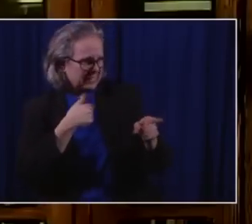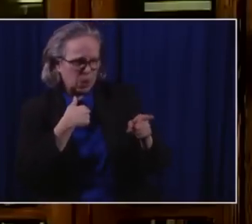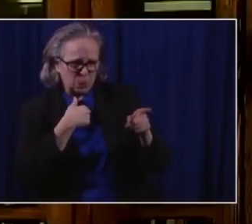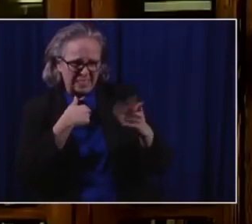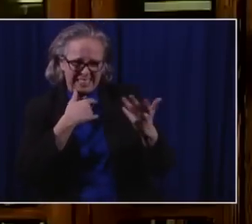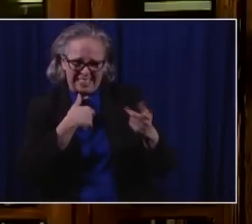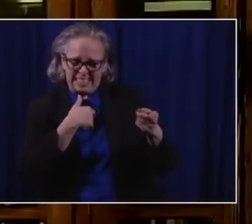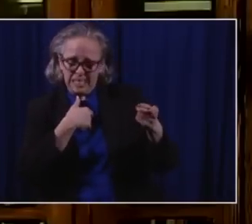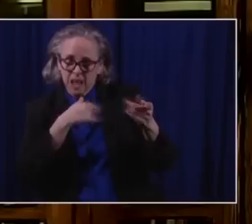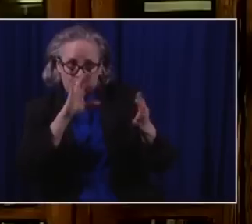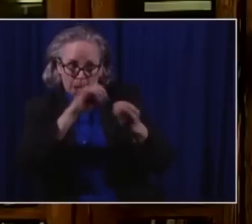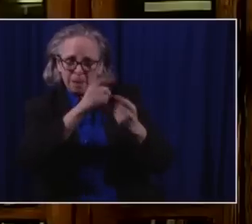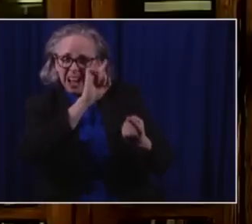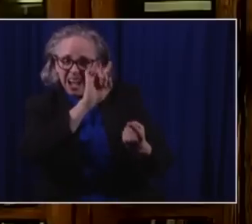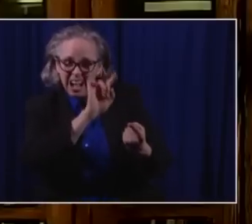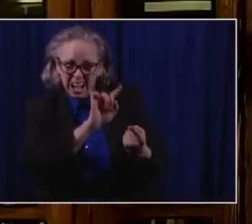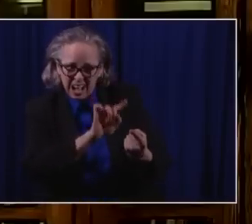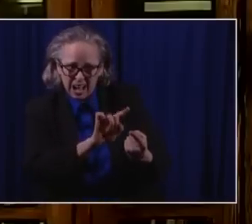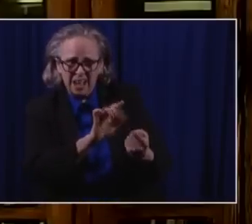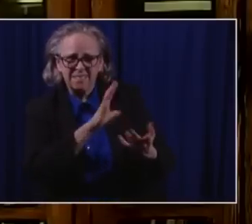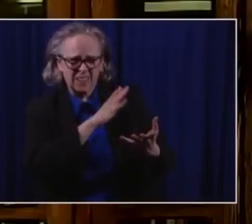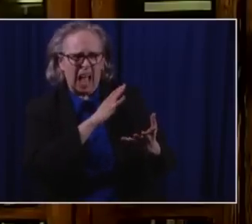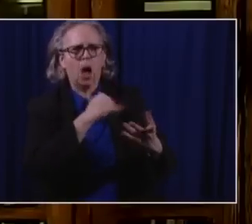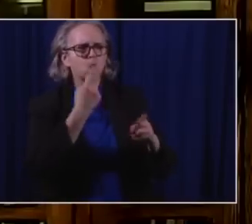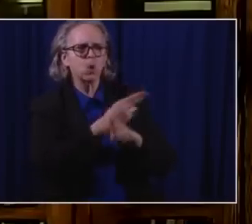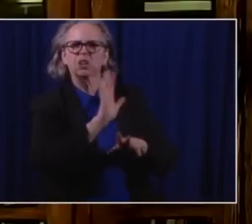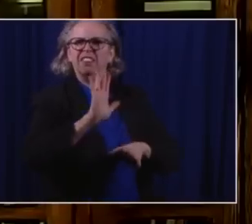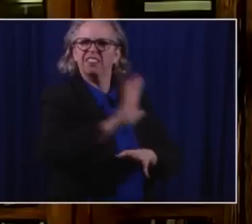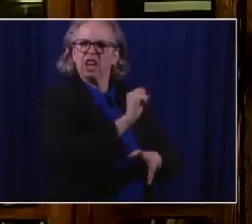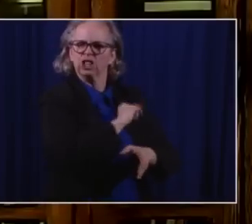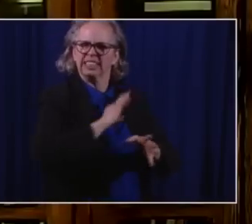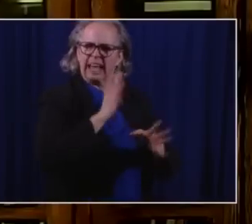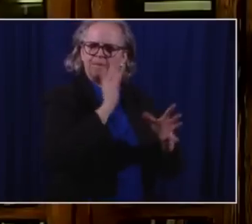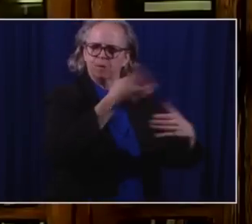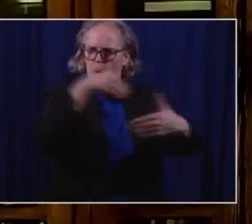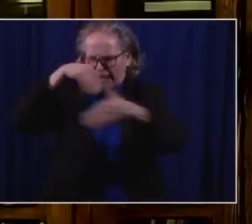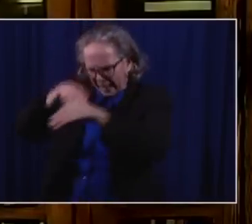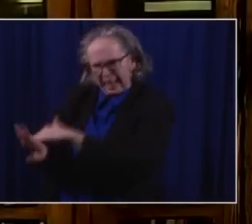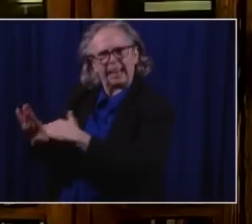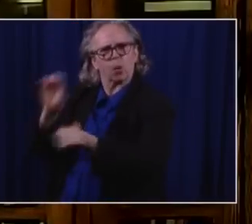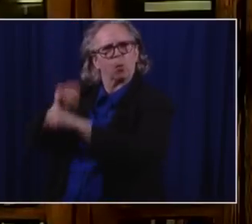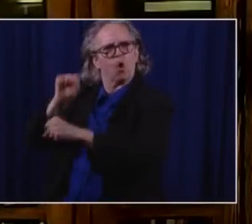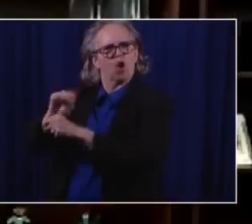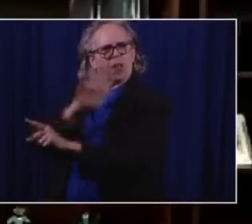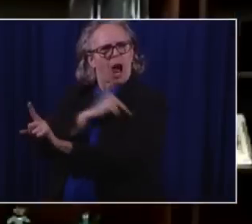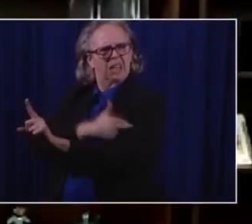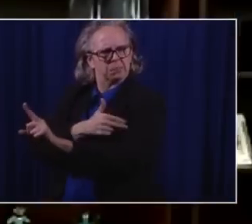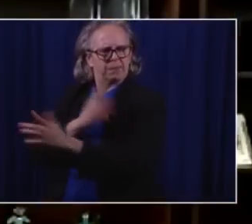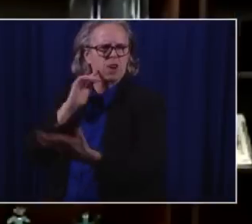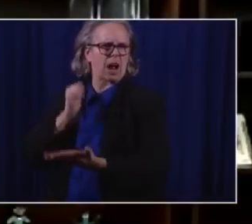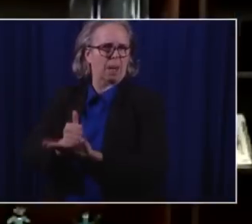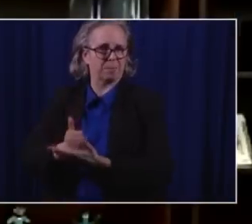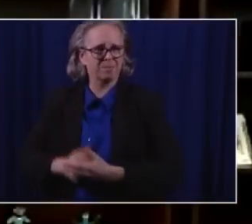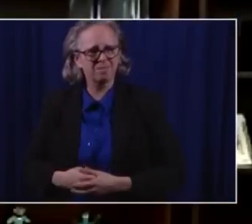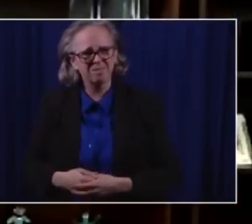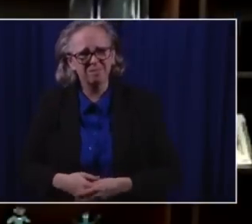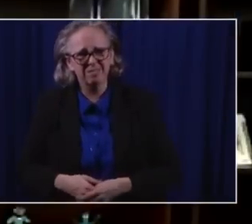We're taking turns on rotation that we saw a lot of the and look for providers seeing patients and solid every point is canceled, however it's been selected so far but as this continues to ramp up. It's it's